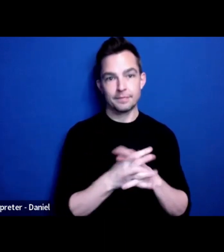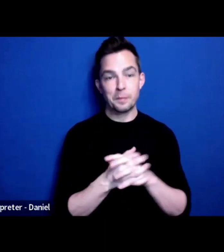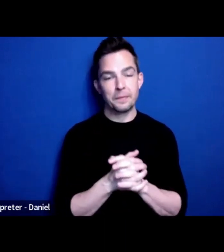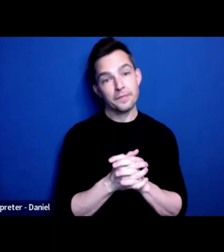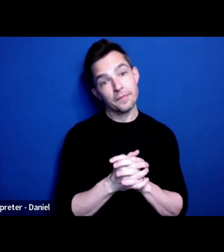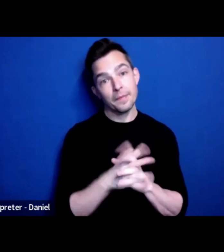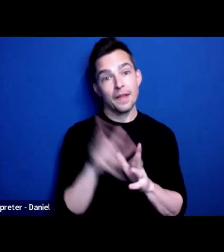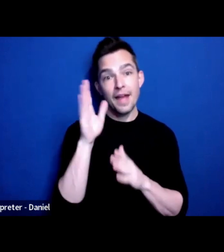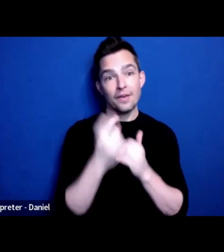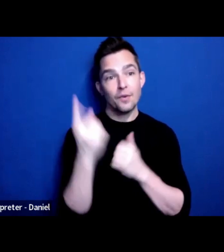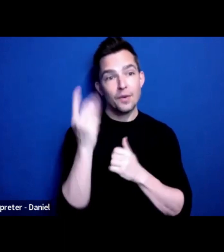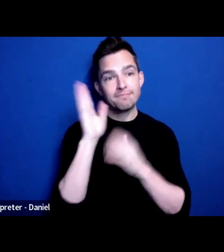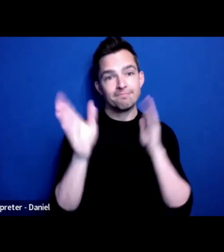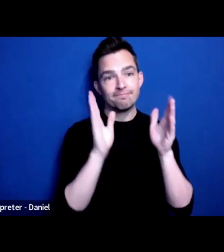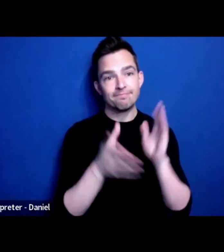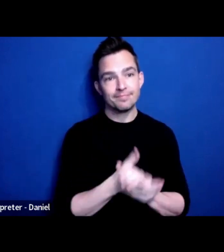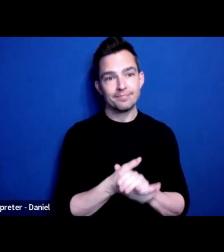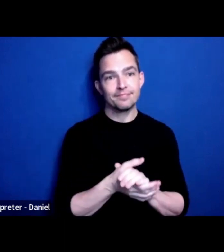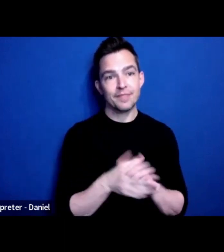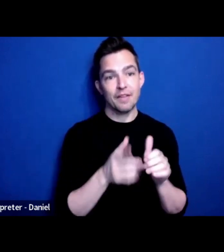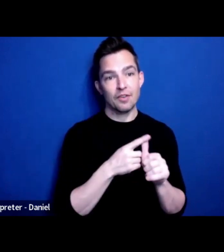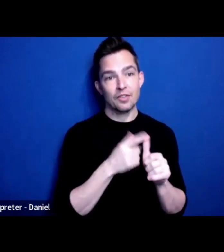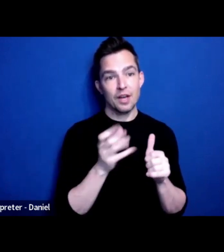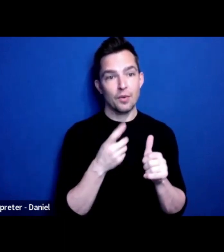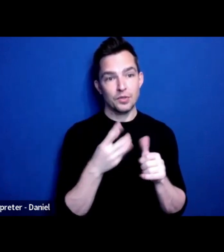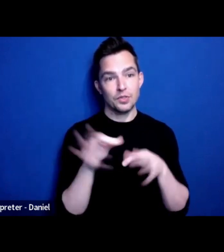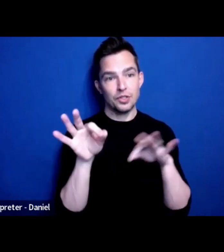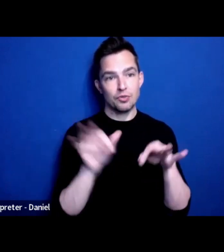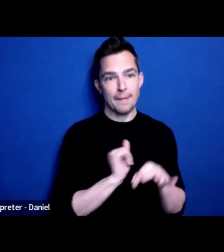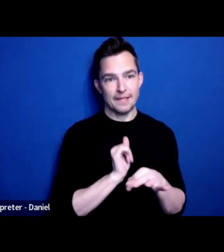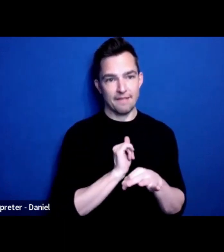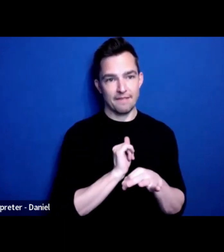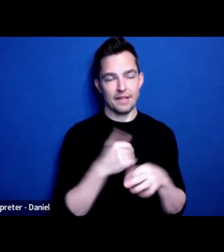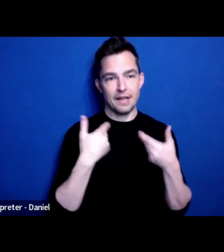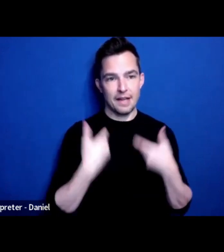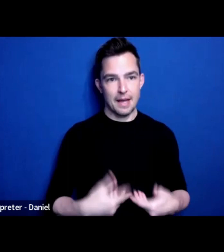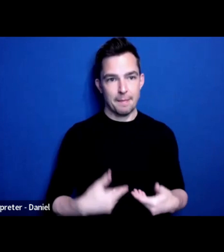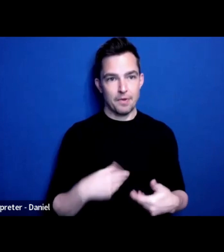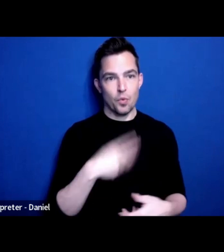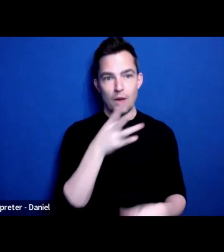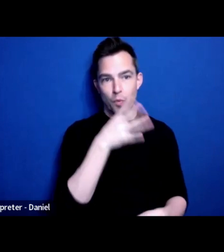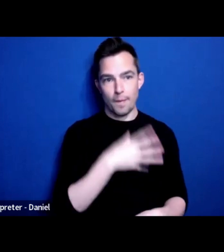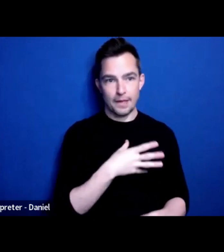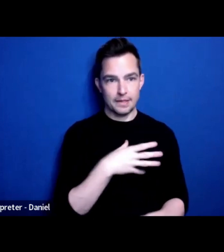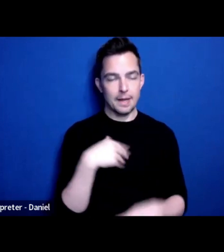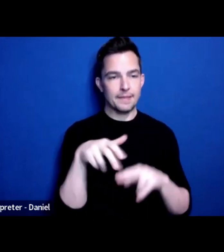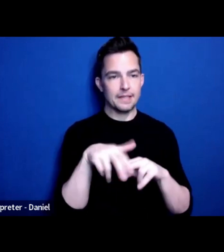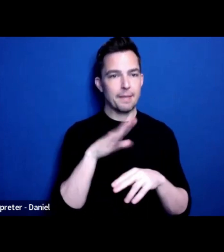Amy Gonzalez: Hello, everybody. First I would like to describe myself. I am a white woman. I'm sitting in my home office.